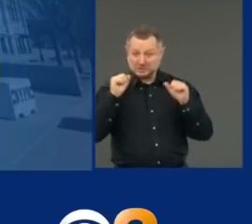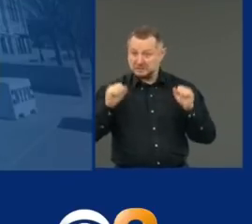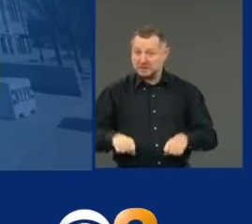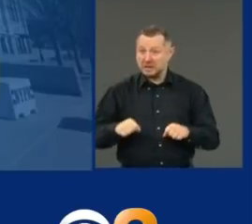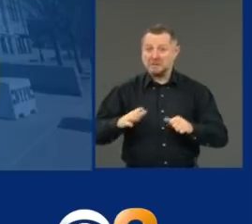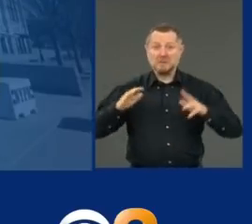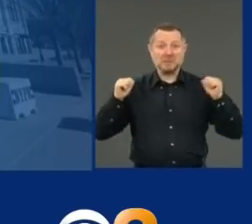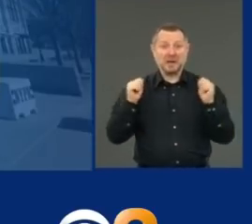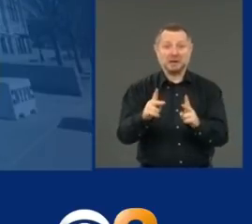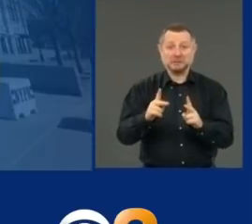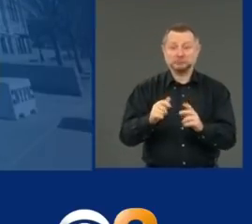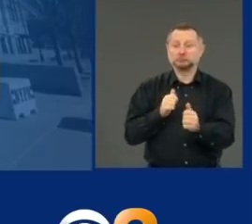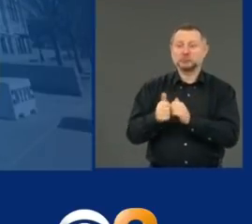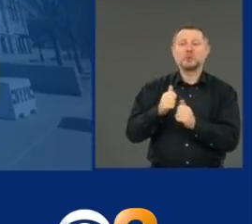NEW YORK PROFESSIONAL SPORTS